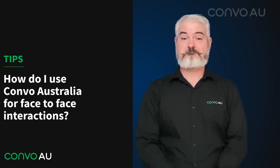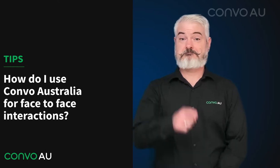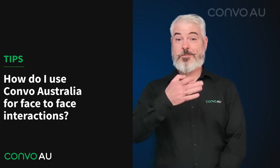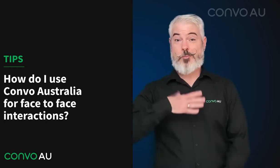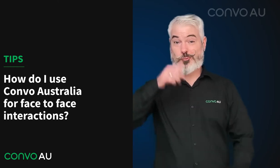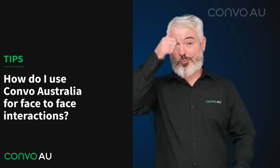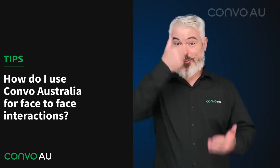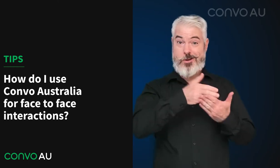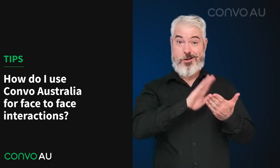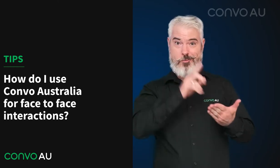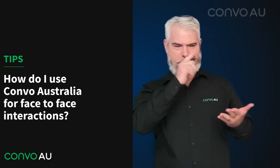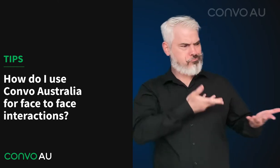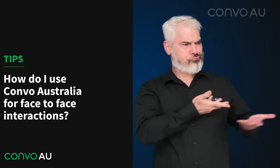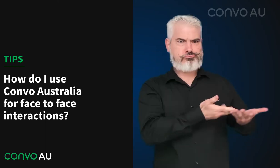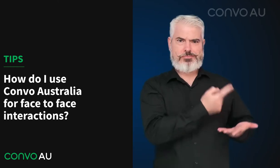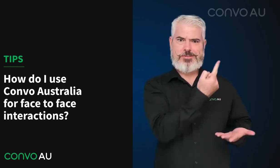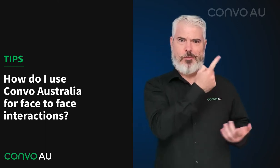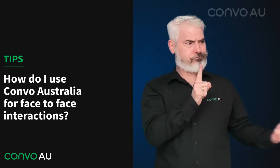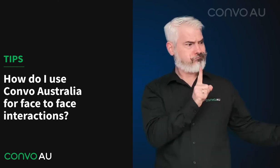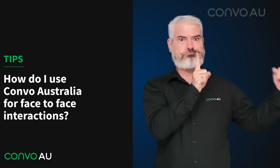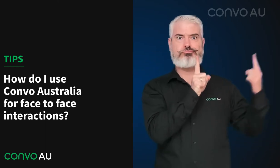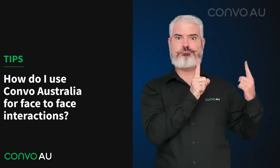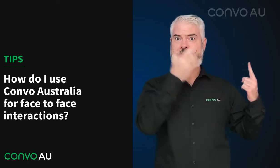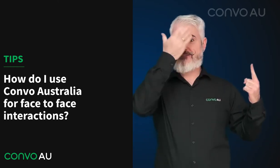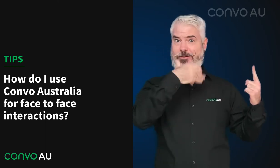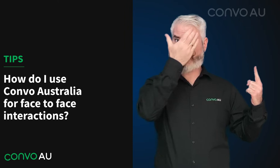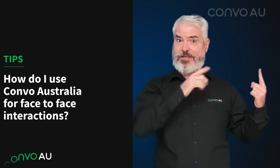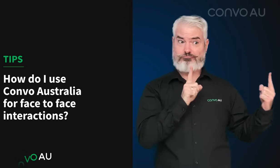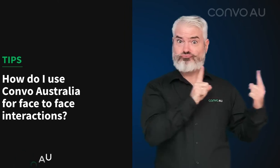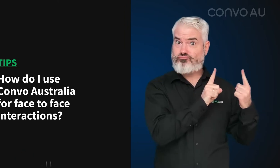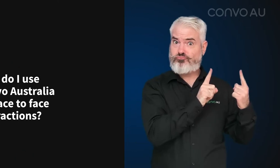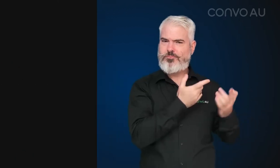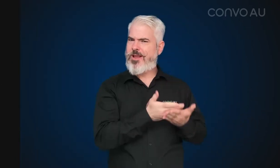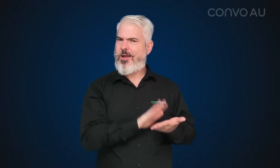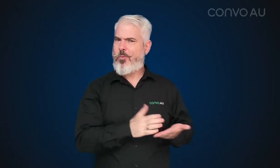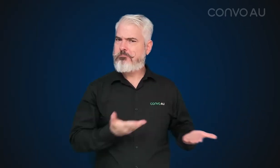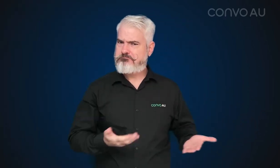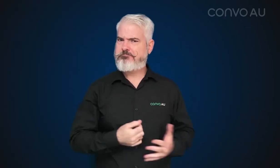Want to talk to someone face to face?